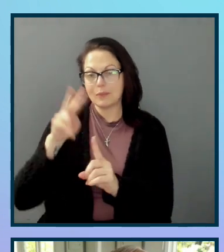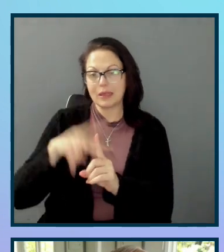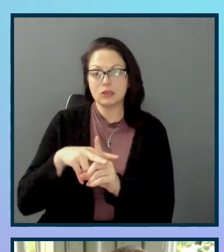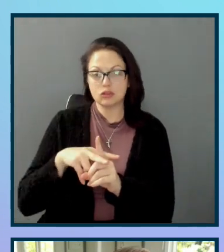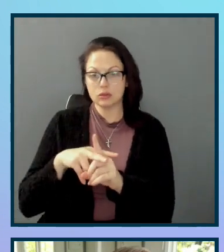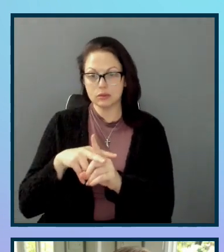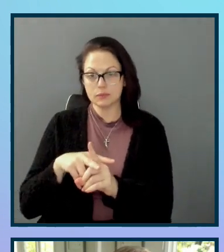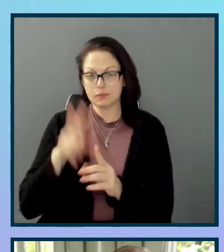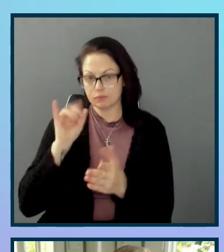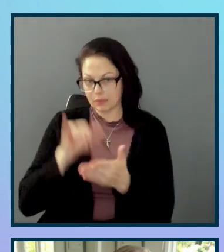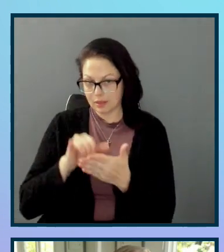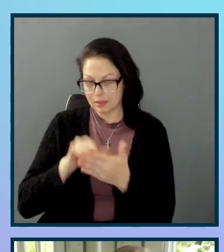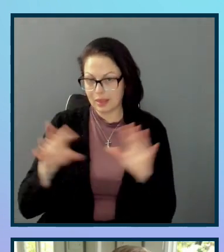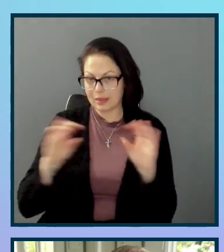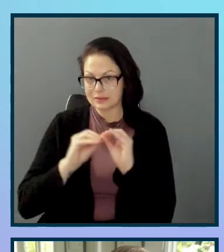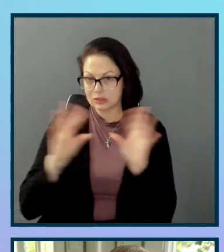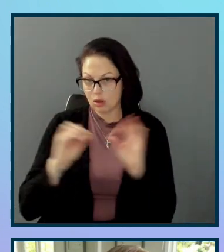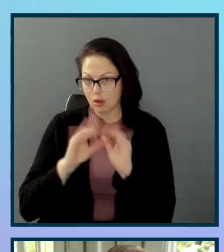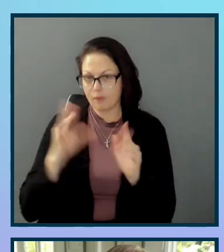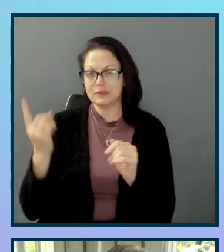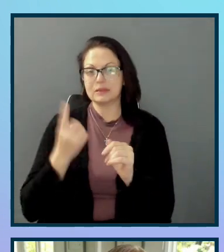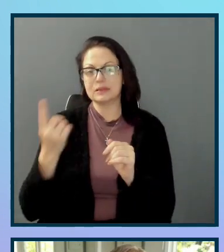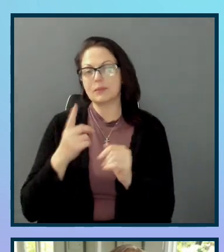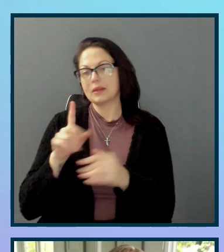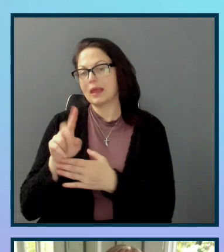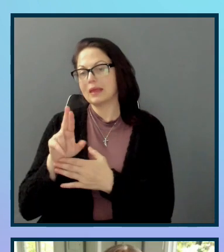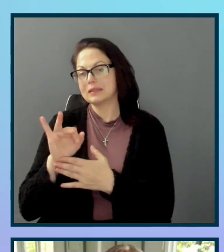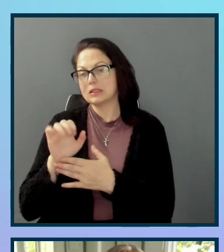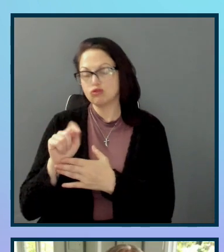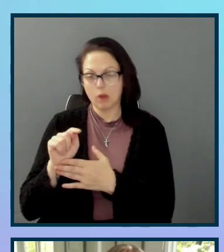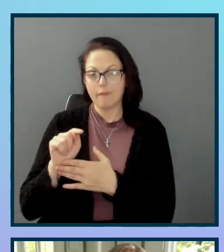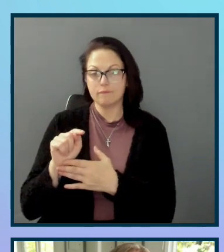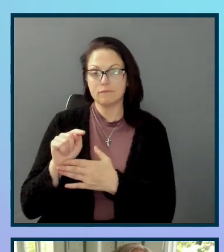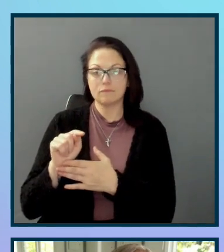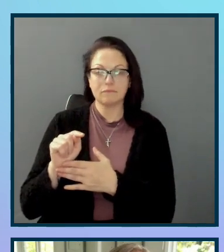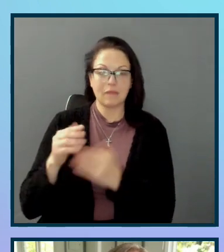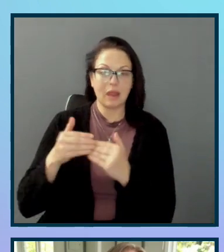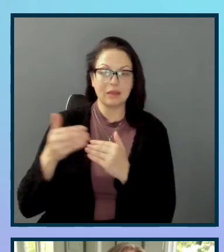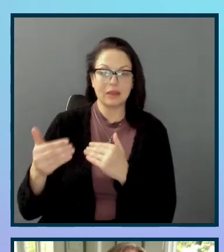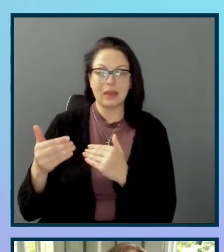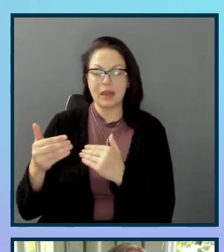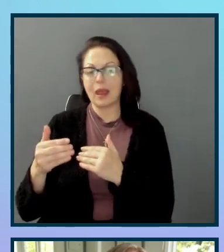that is obviously something that's in a draft mode, and the next shot over we're locking down our camera